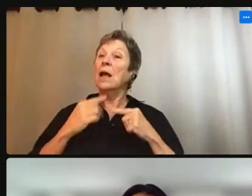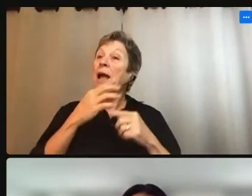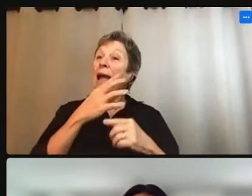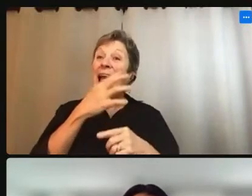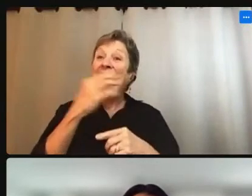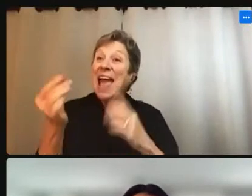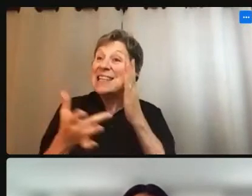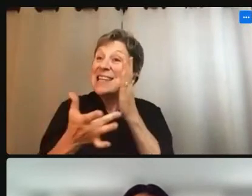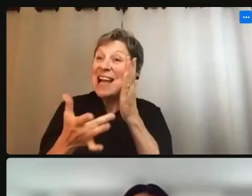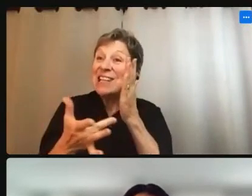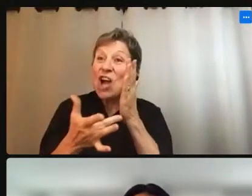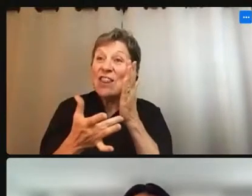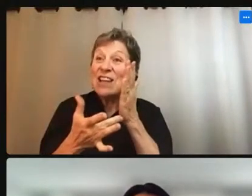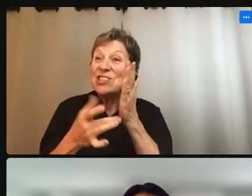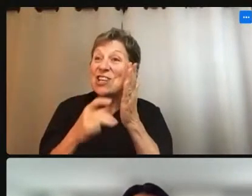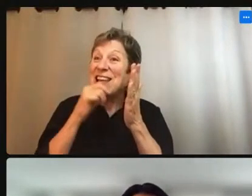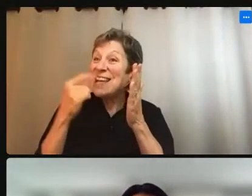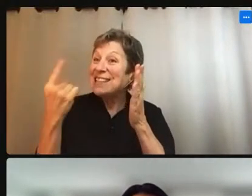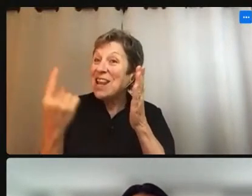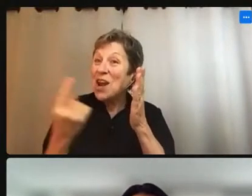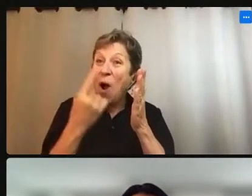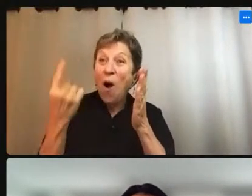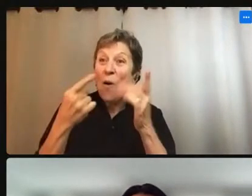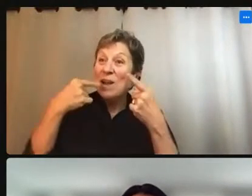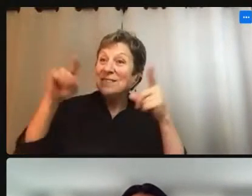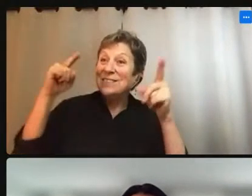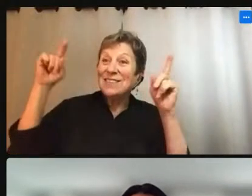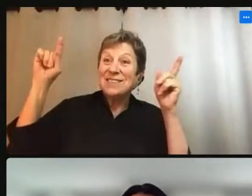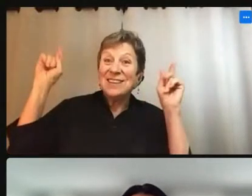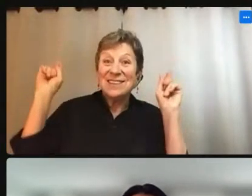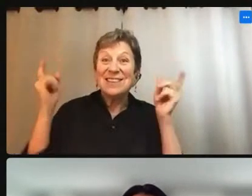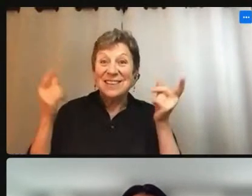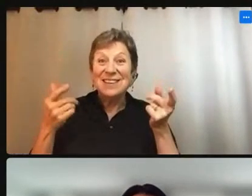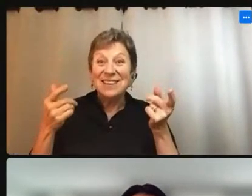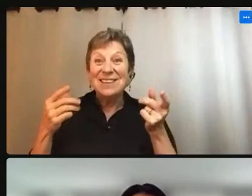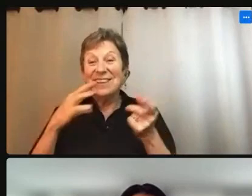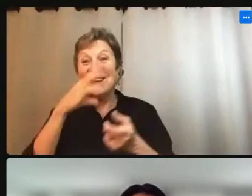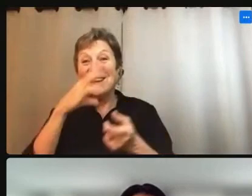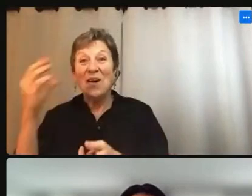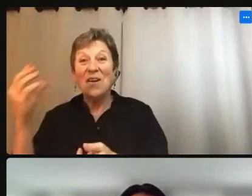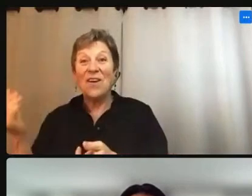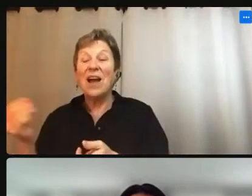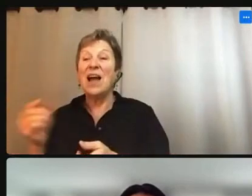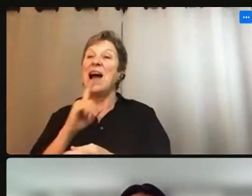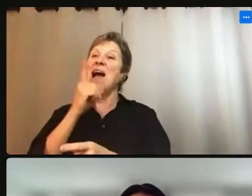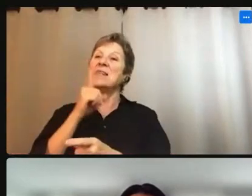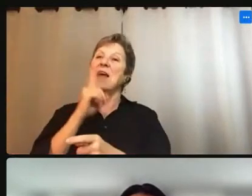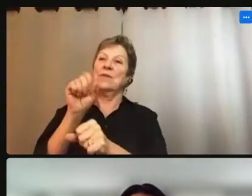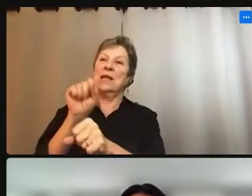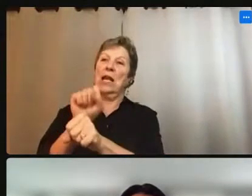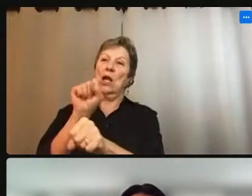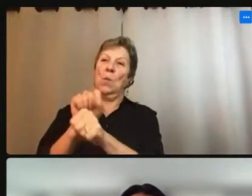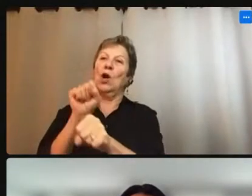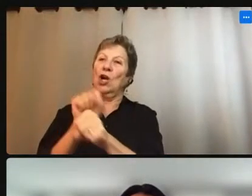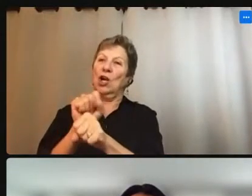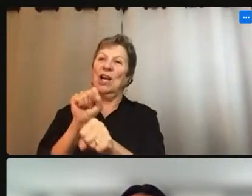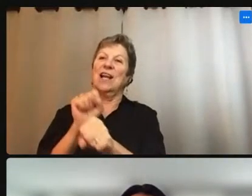THE OTHER AND OR EITHER TECHNOLOGY AND PAPER